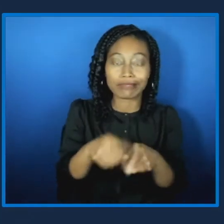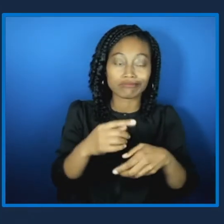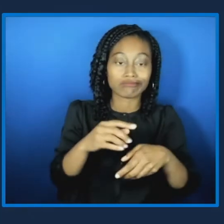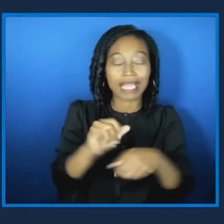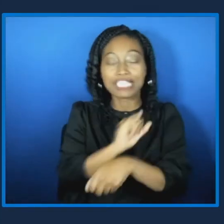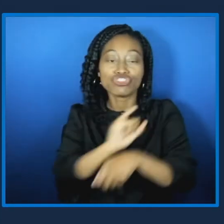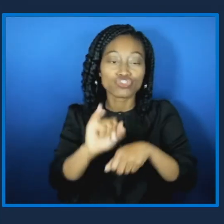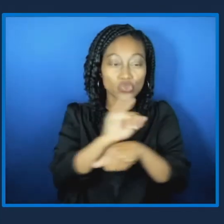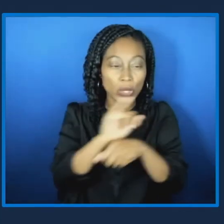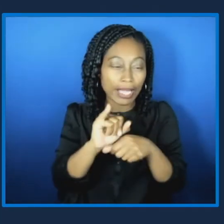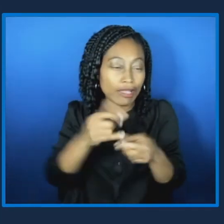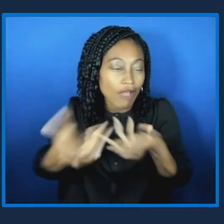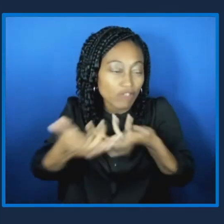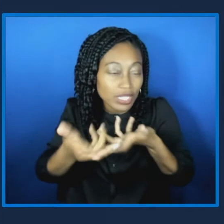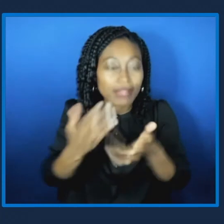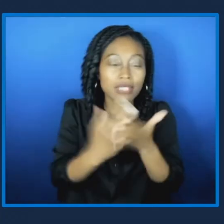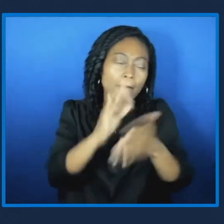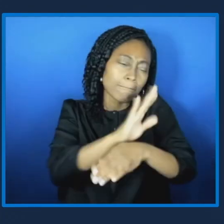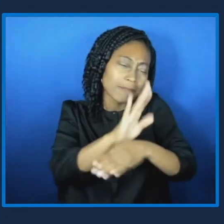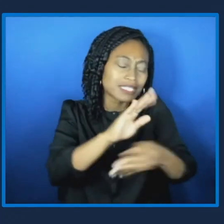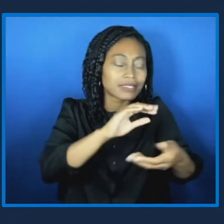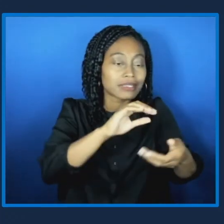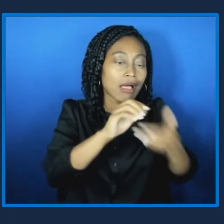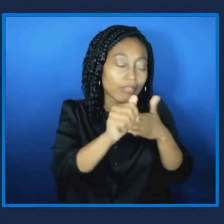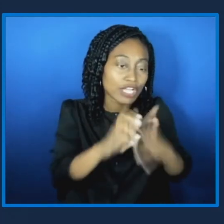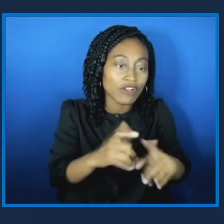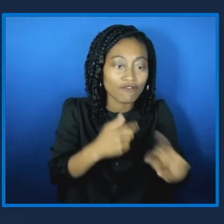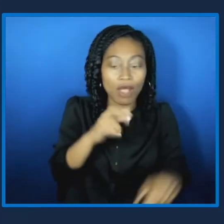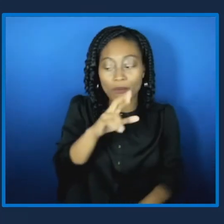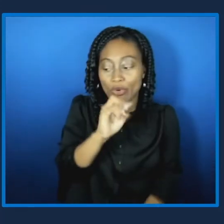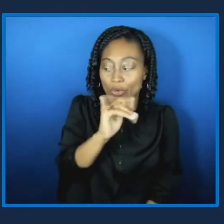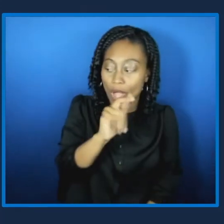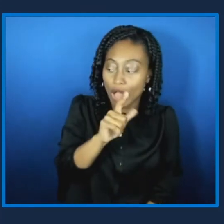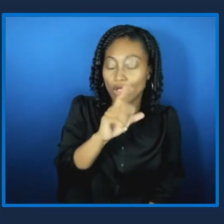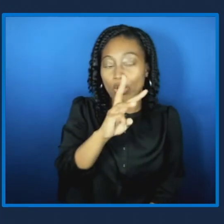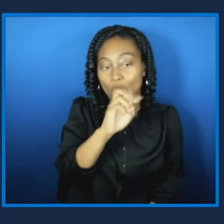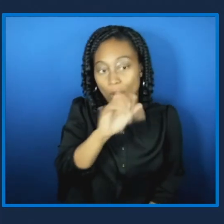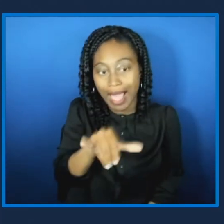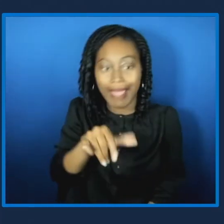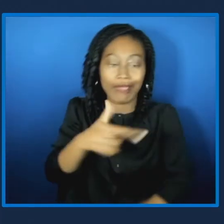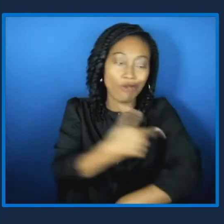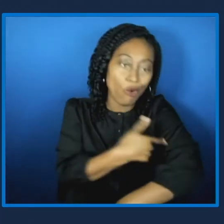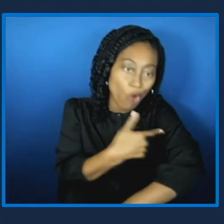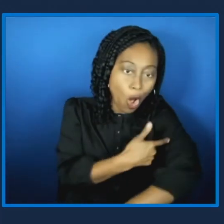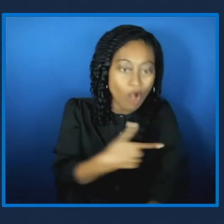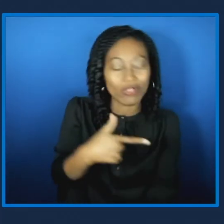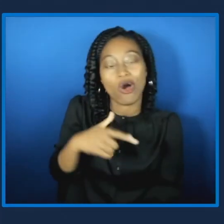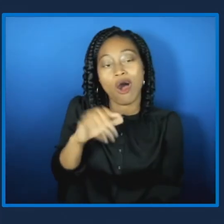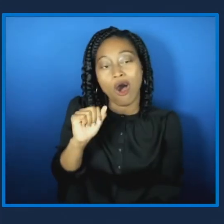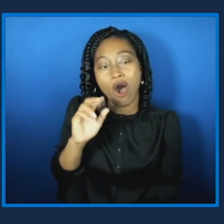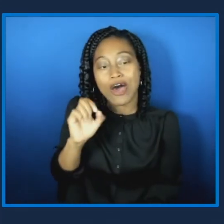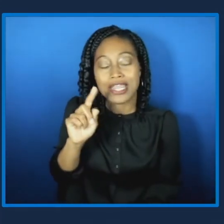from kind of railway, from auditing accounting, from Coca-Cola. The conversation I think with accessibility